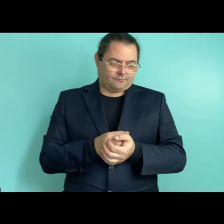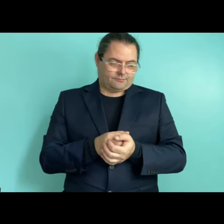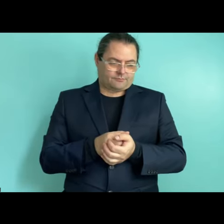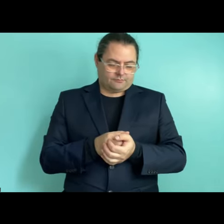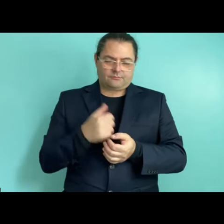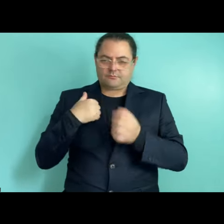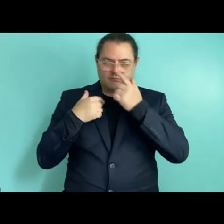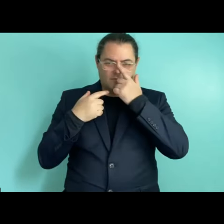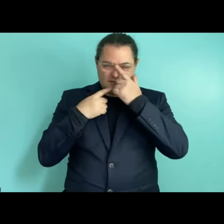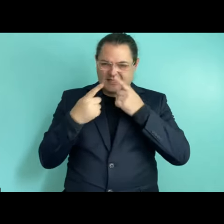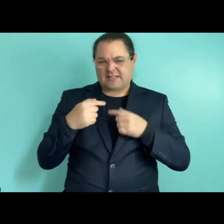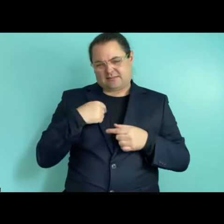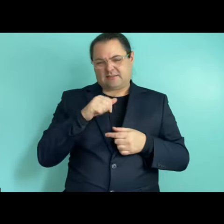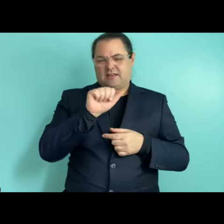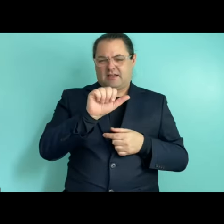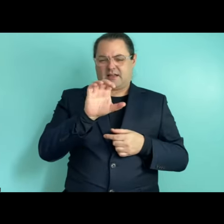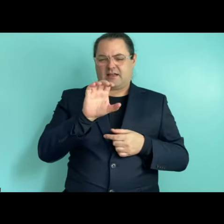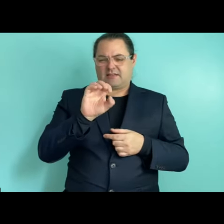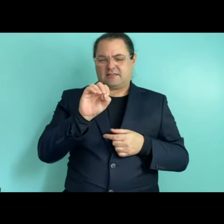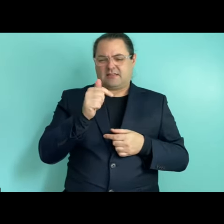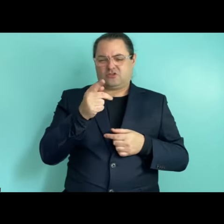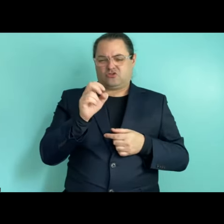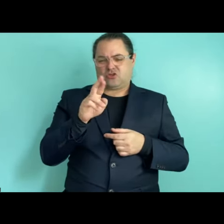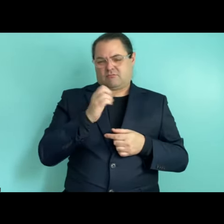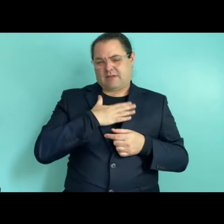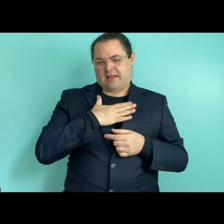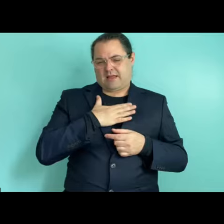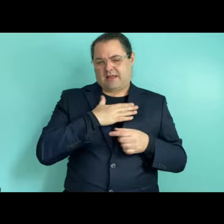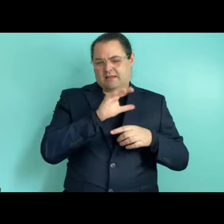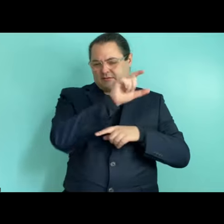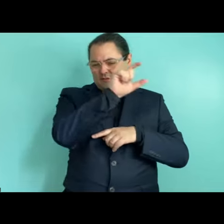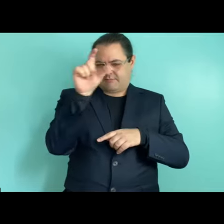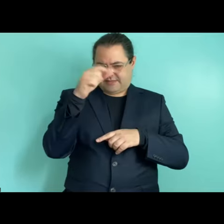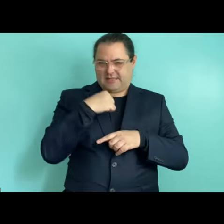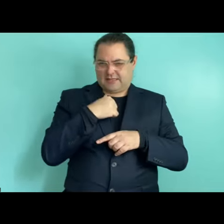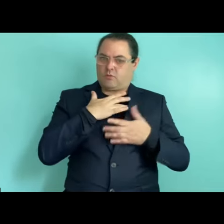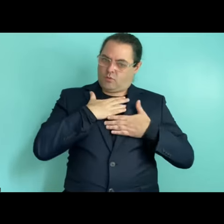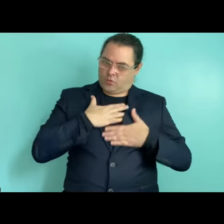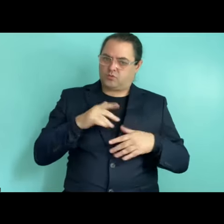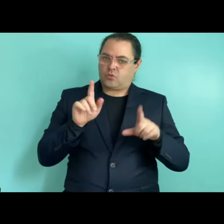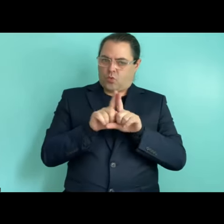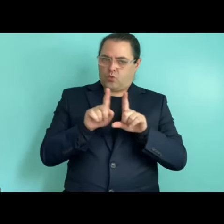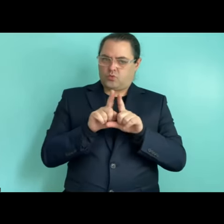Accenture but we're looking more in terms of benefiting as the country as a whole.